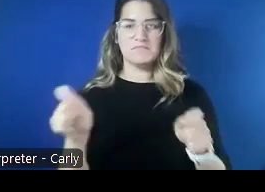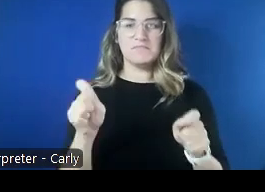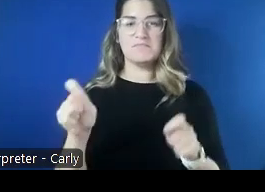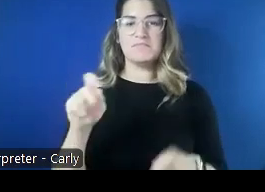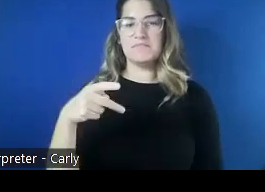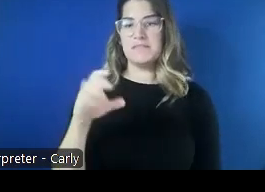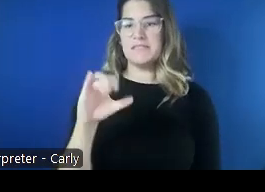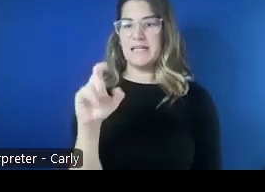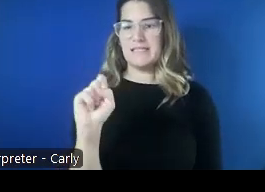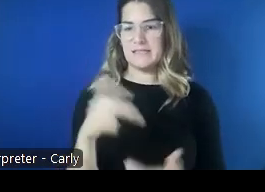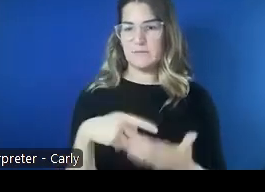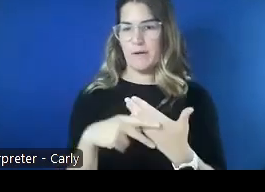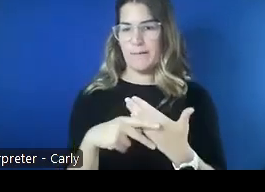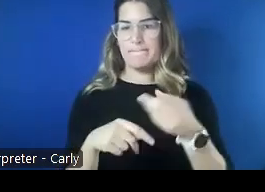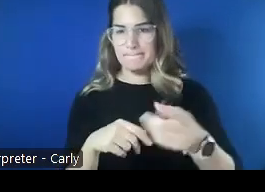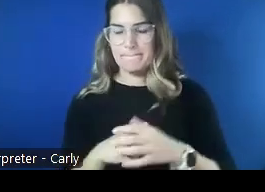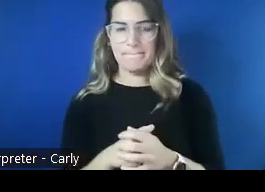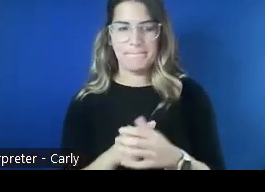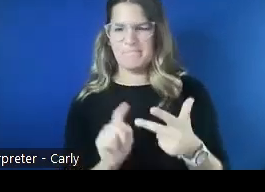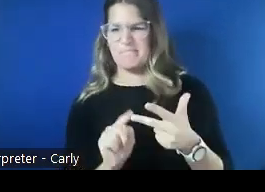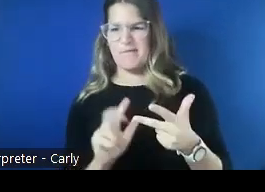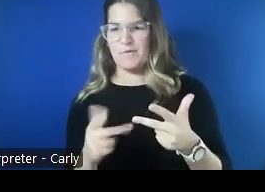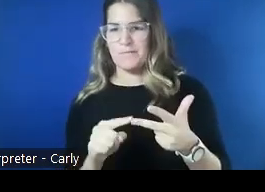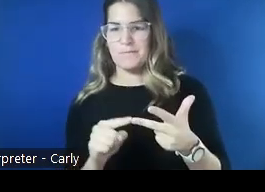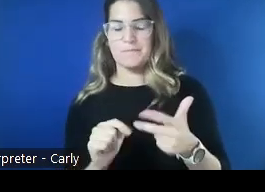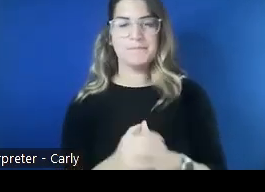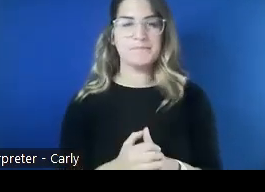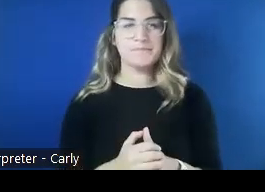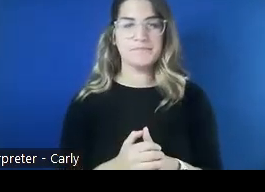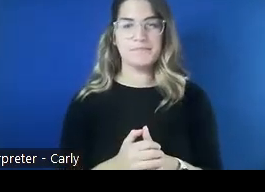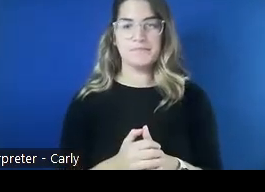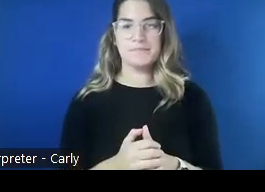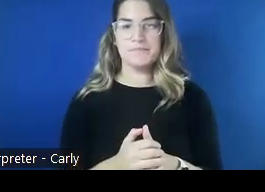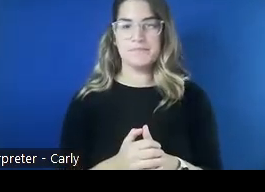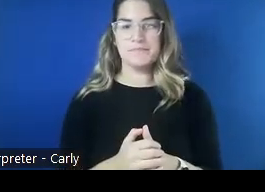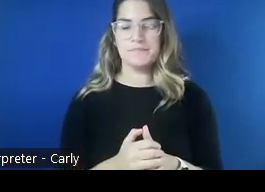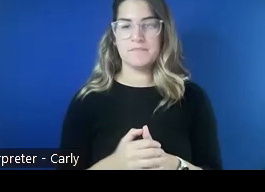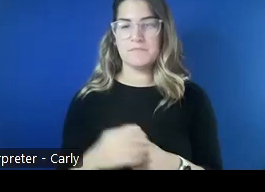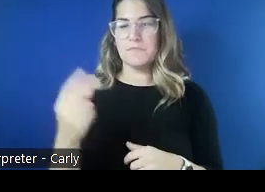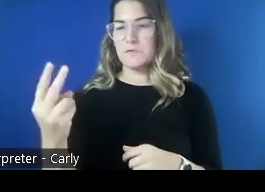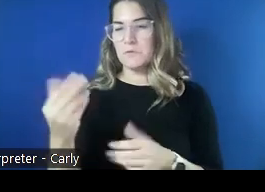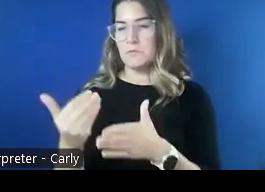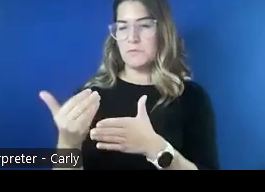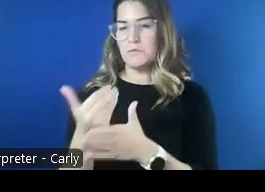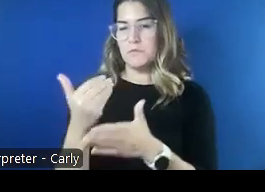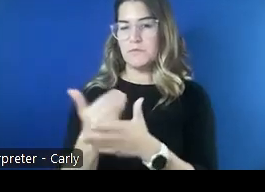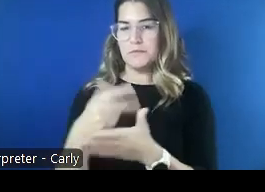interaction Therapy Program and then we also have two um newish programs Dr Rosen does our